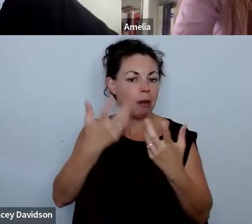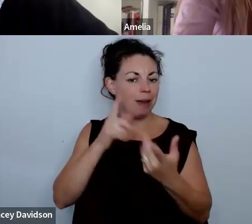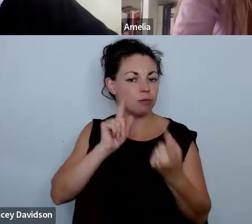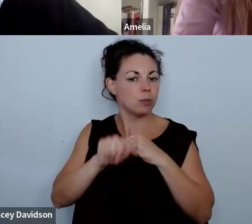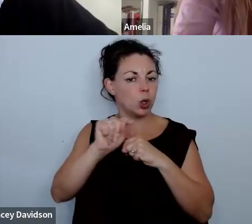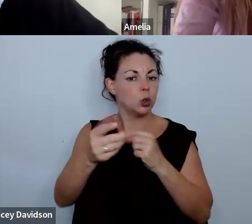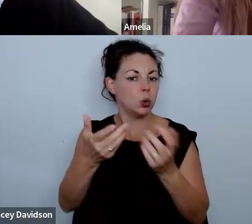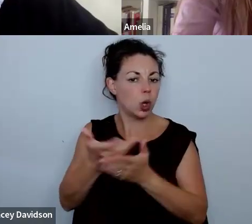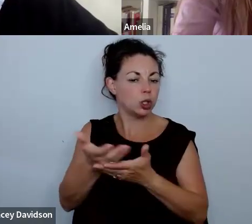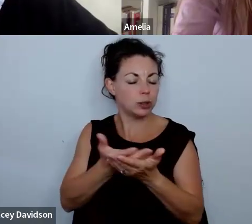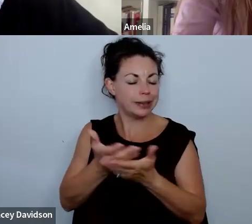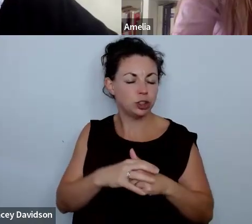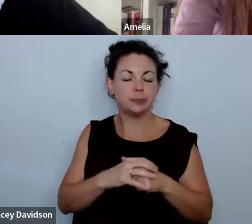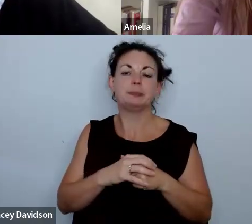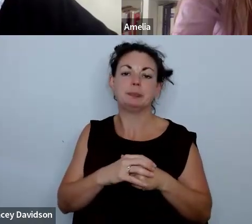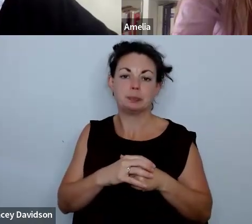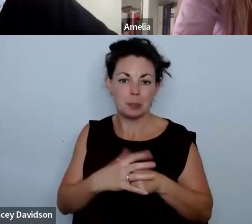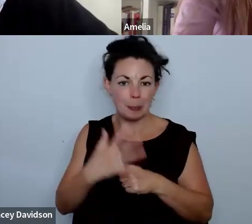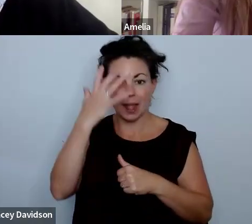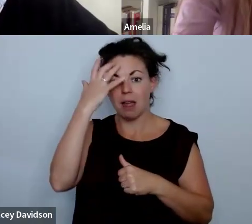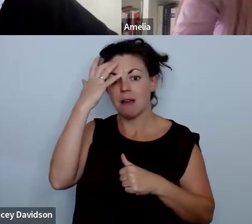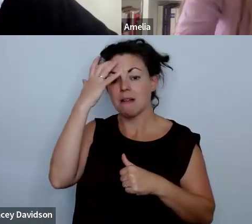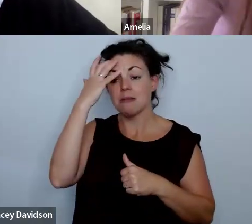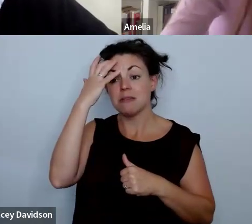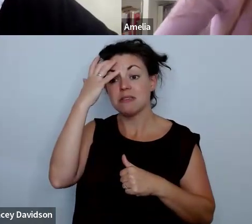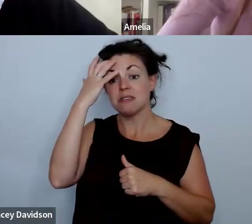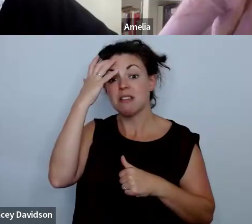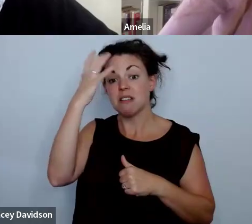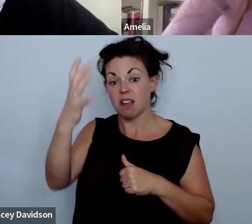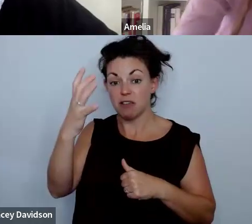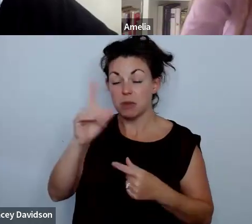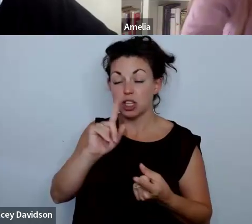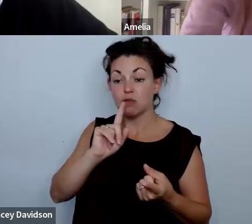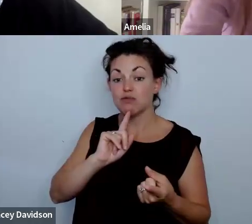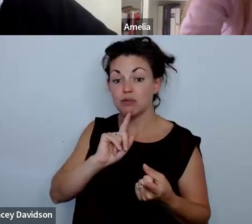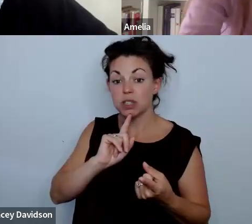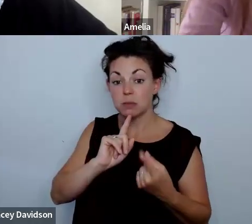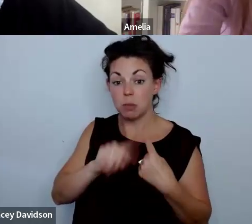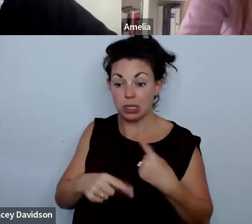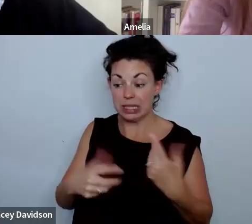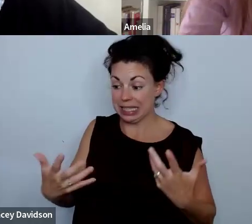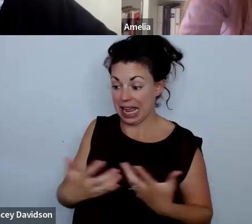And for whatever reason, that hasn't fully resolved the issue. So